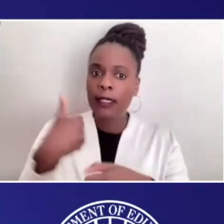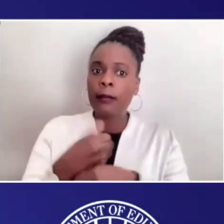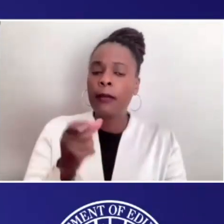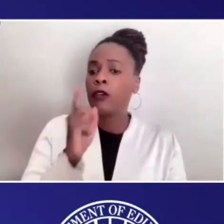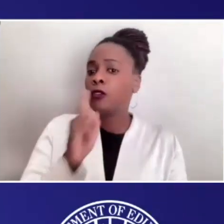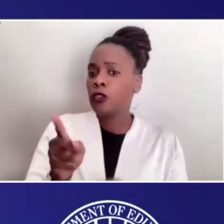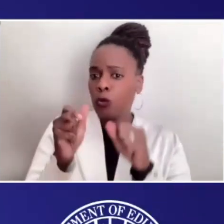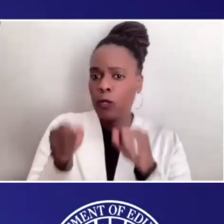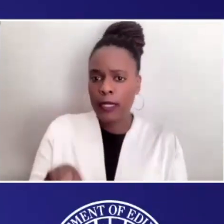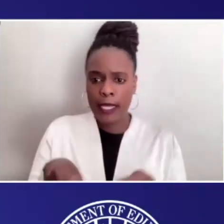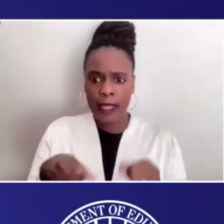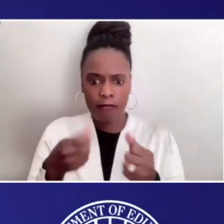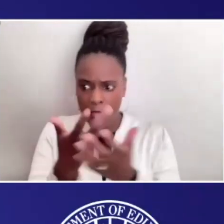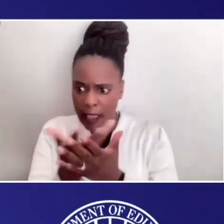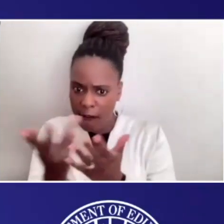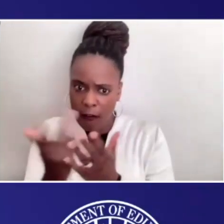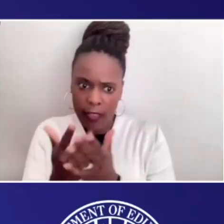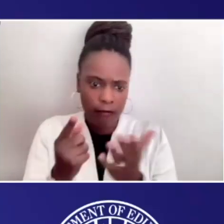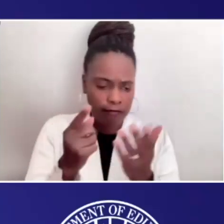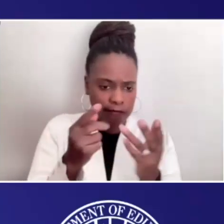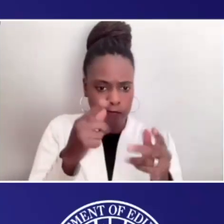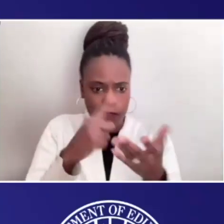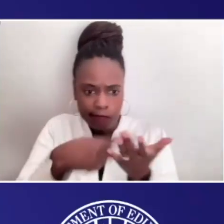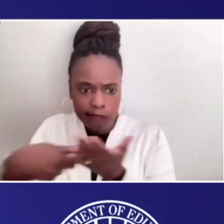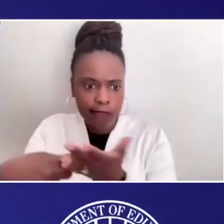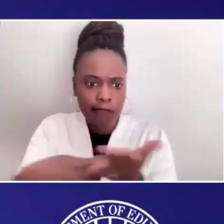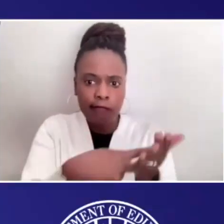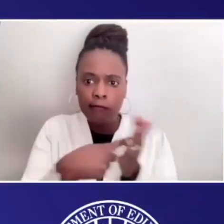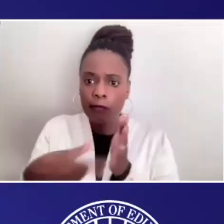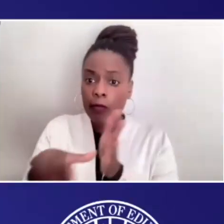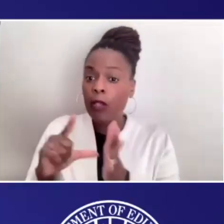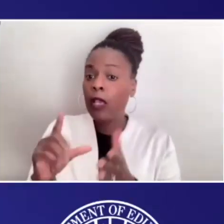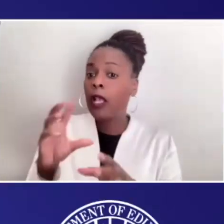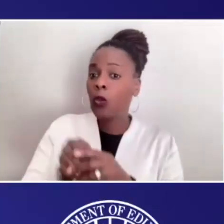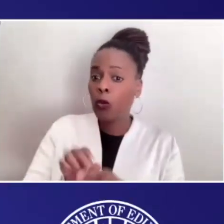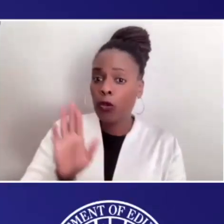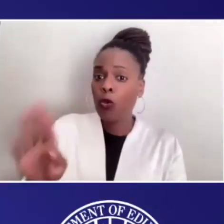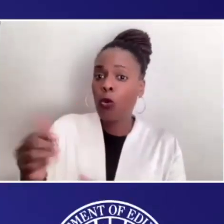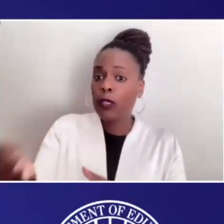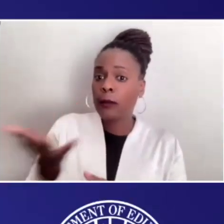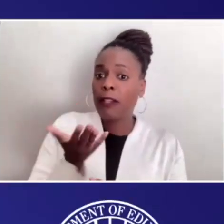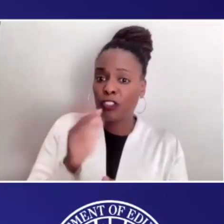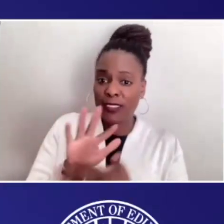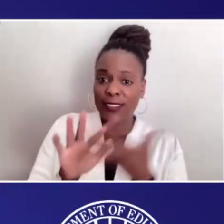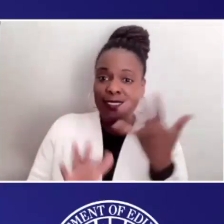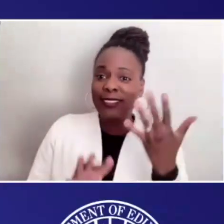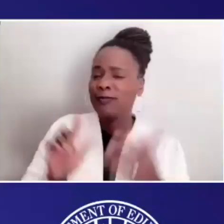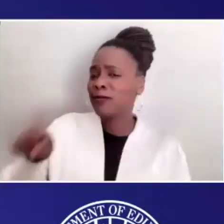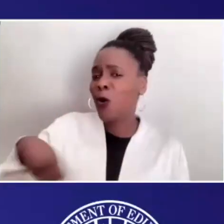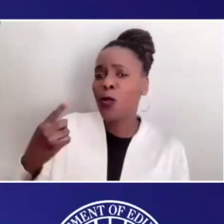everything that we need to go through, including the things that you're submitting. This is only Wednesday, Wednesday afternoon.